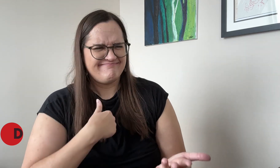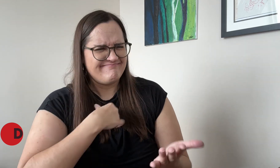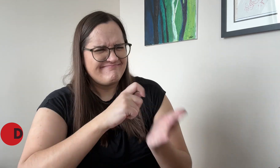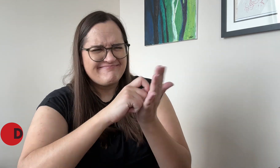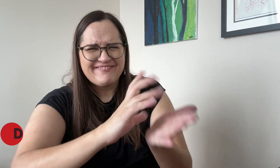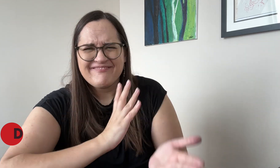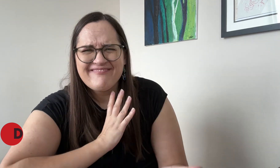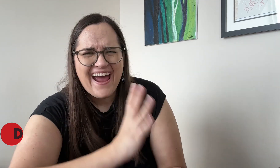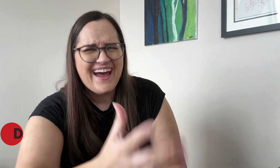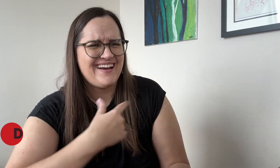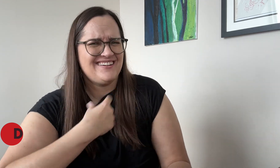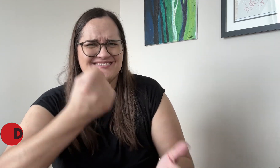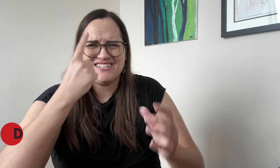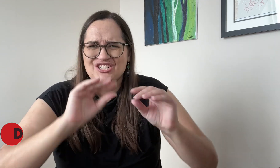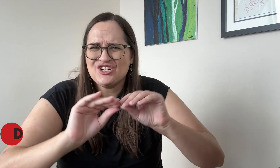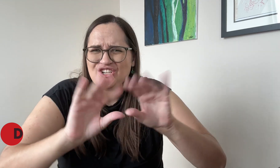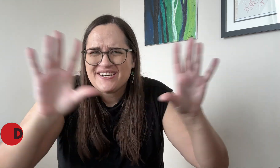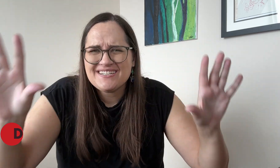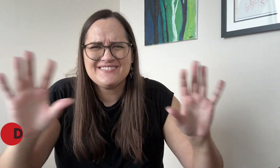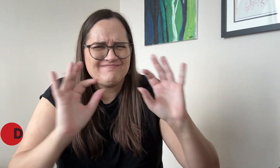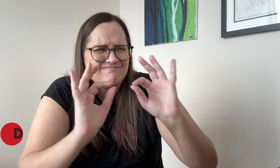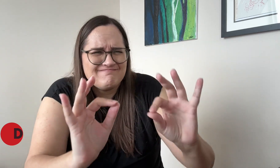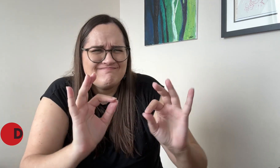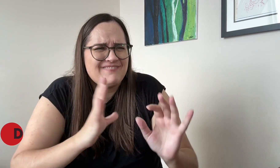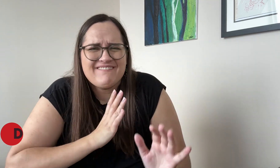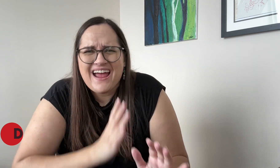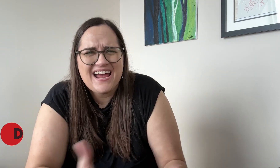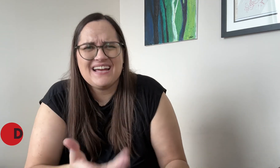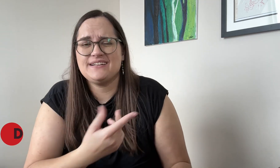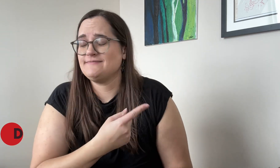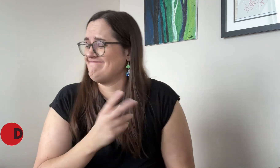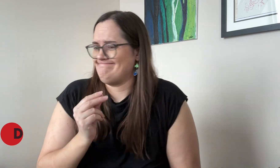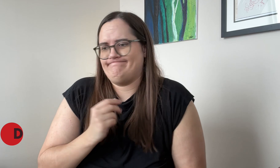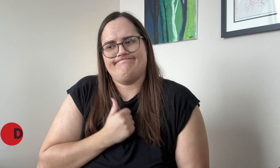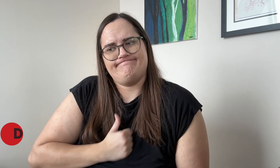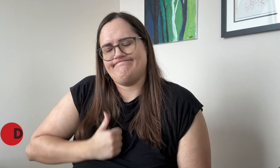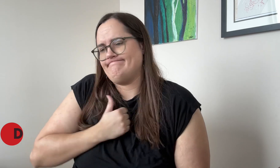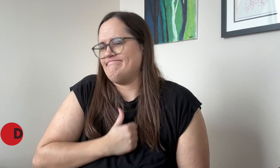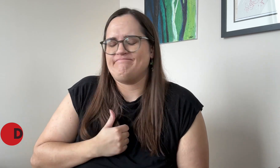say the same thing. I said we are now communicating fine, we clearly